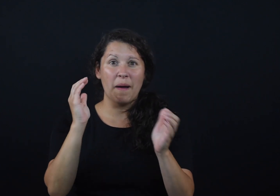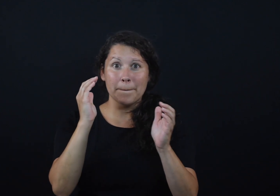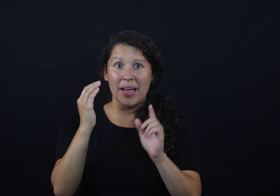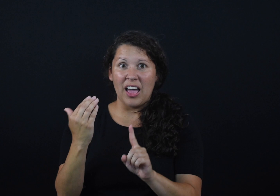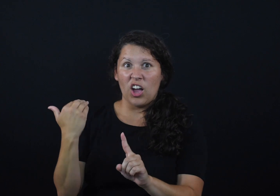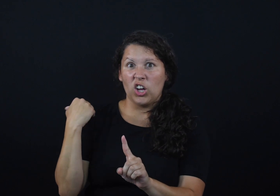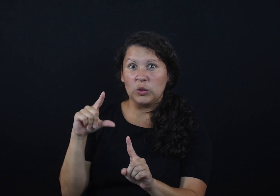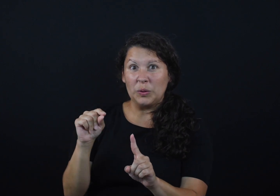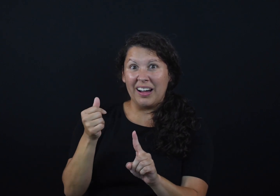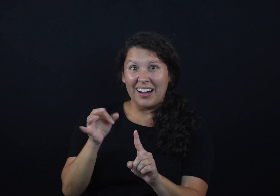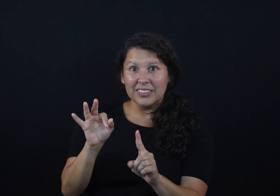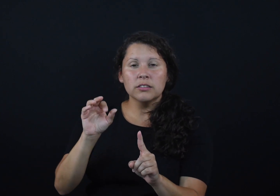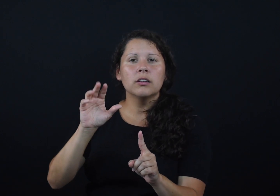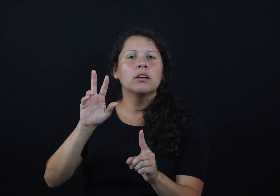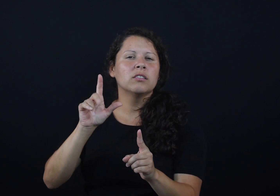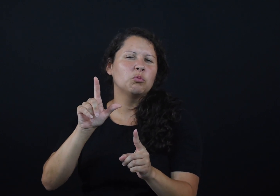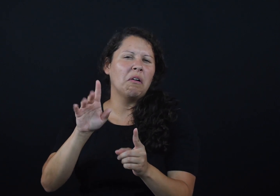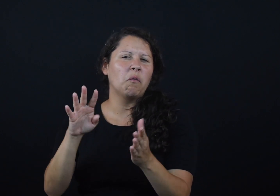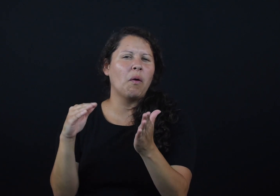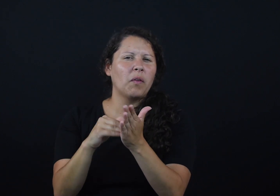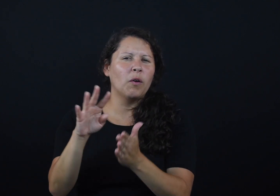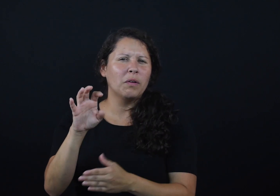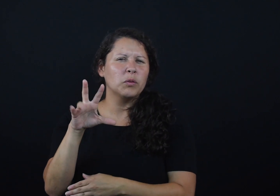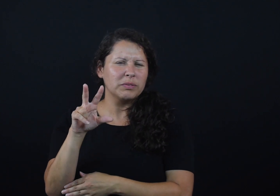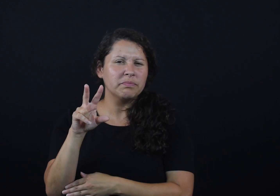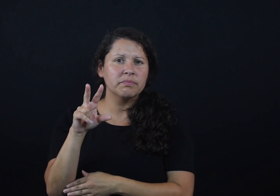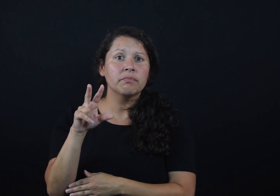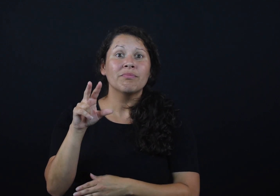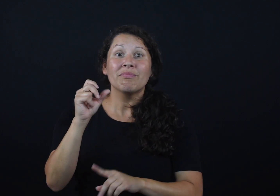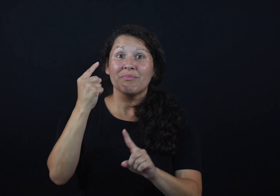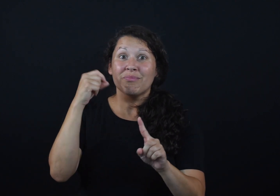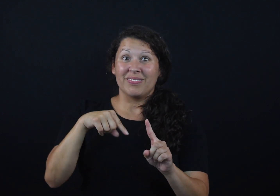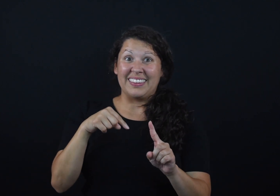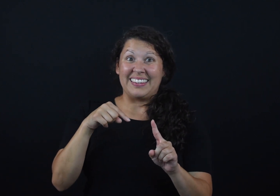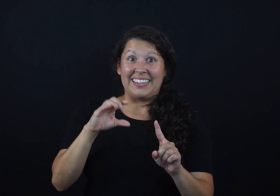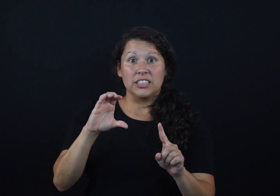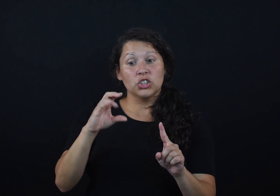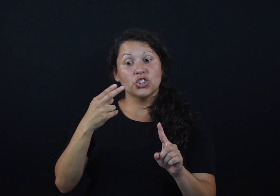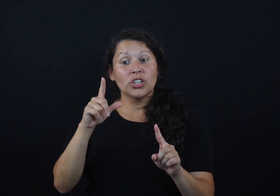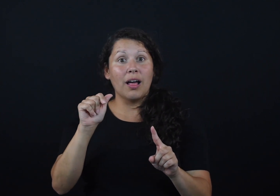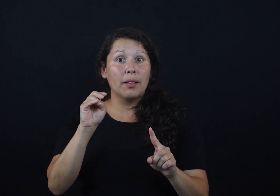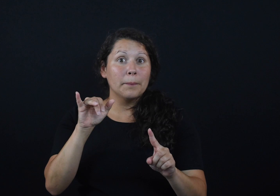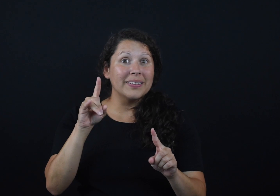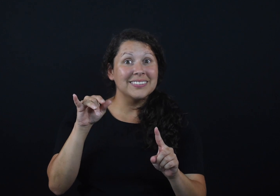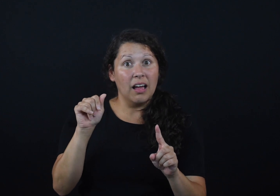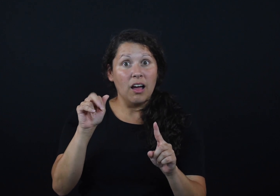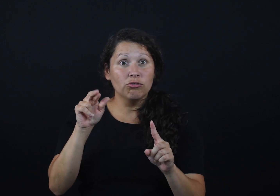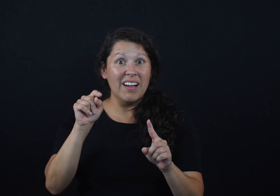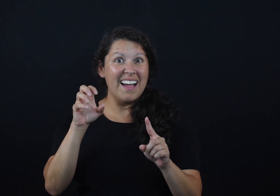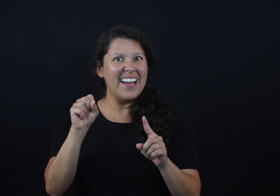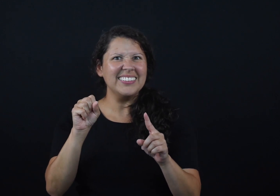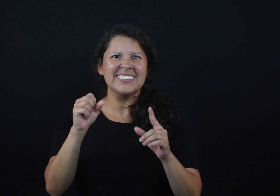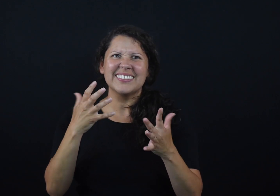in cases compared to 24,453 in 2019. This is the first time chlamydia